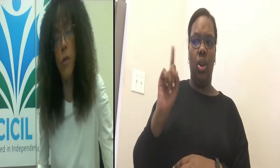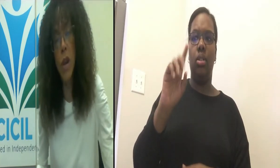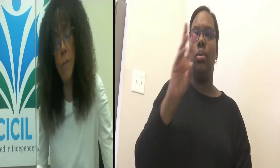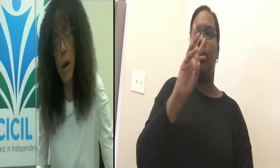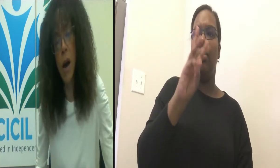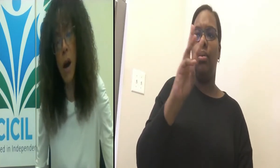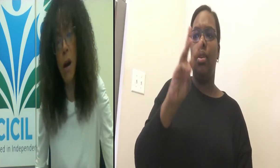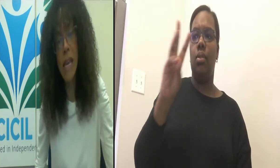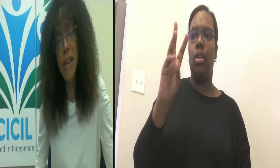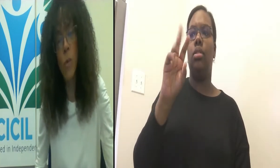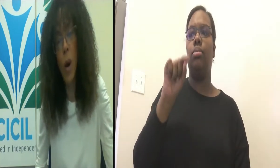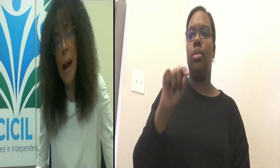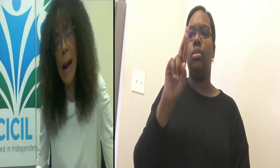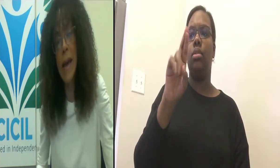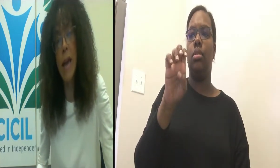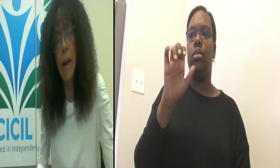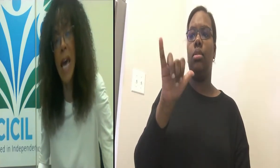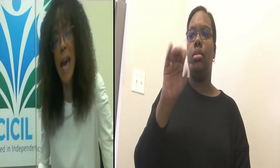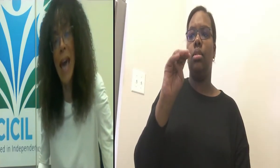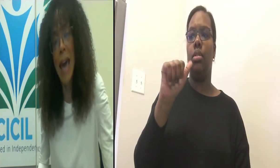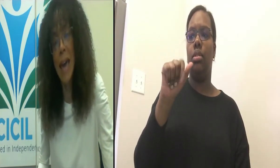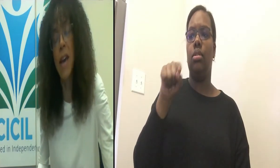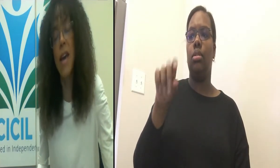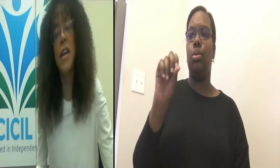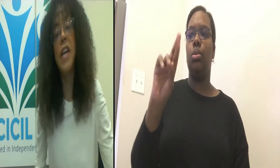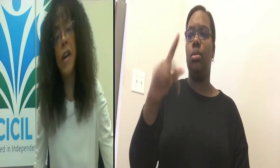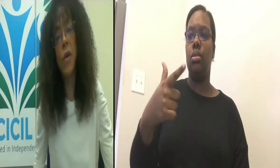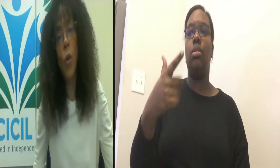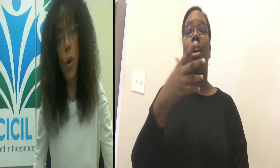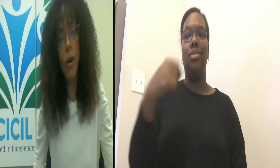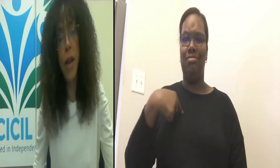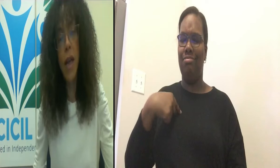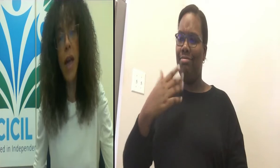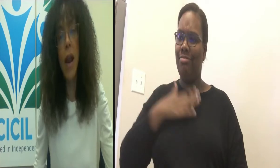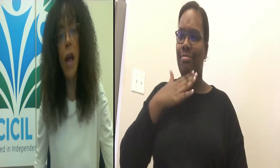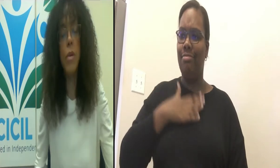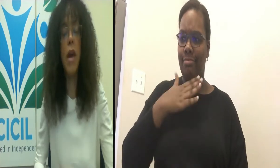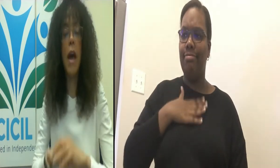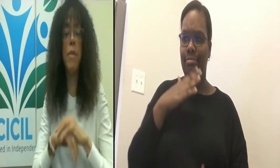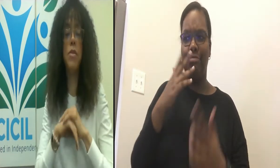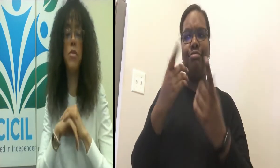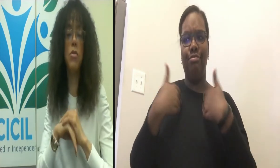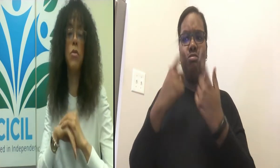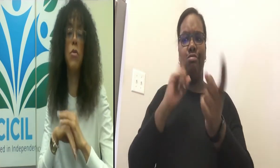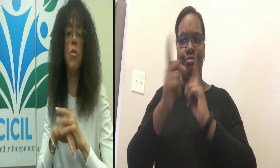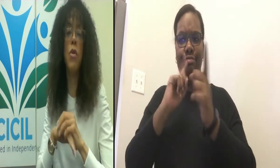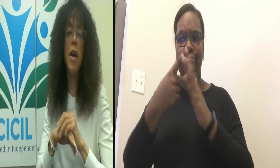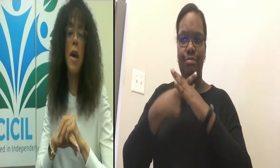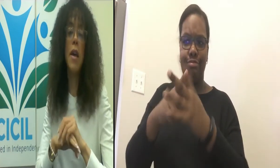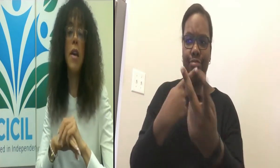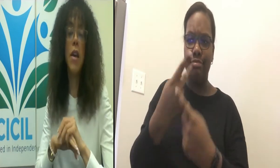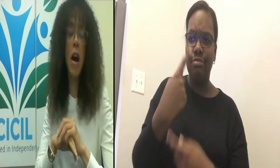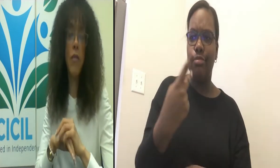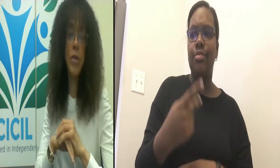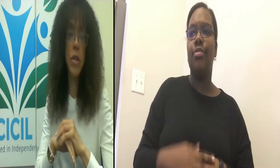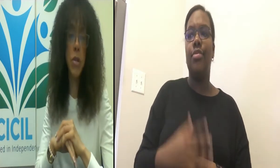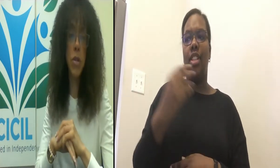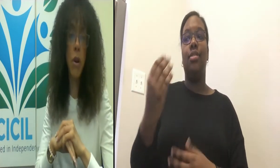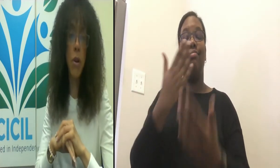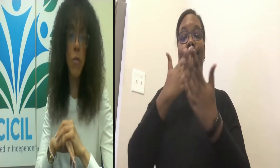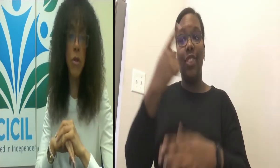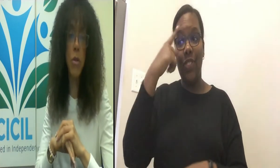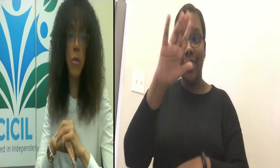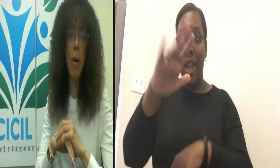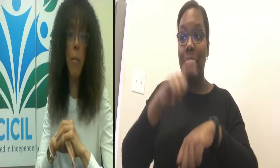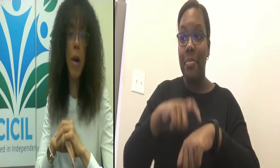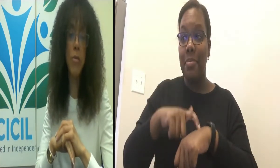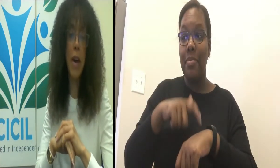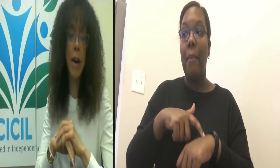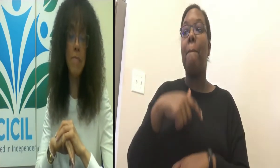reach out to me at my website www.reyma.org and I'd be happy to get a conversation